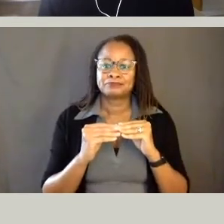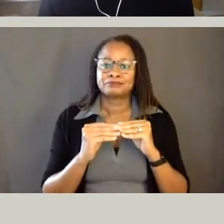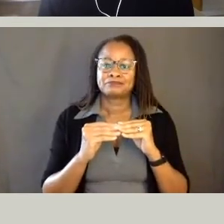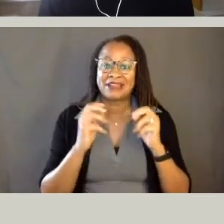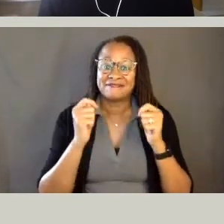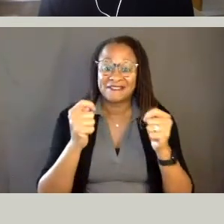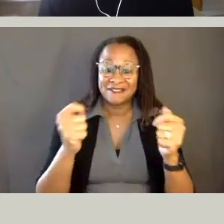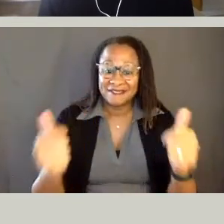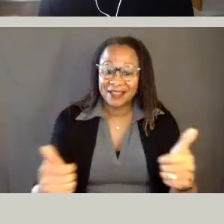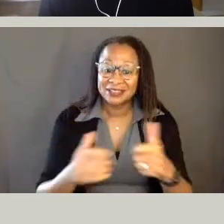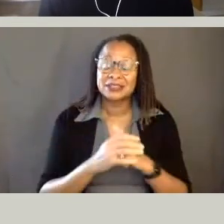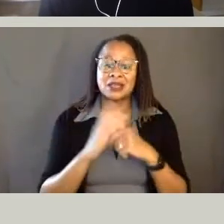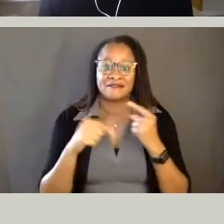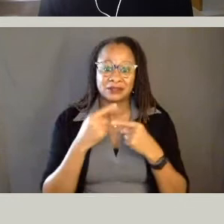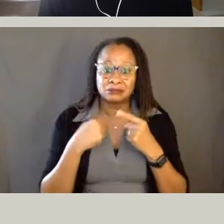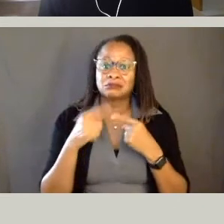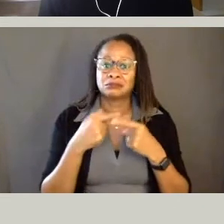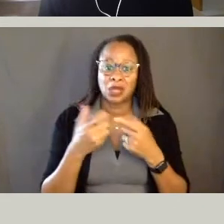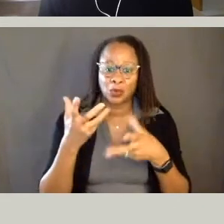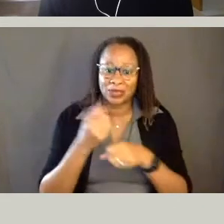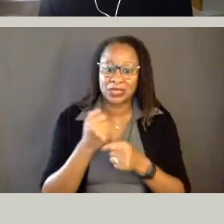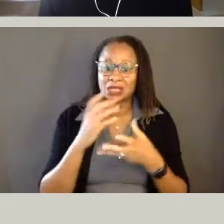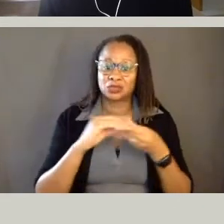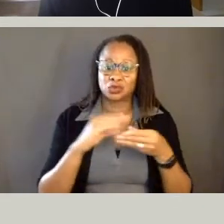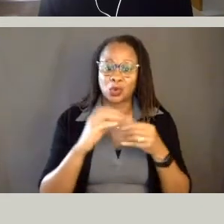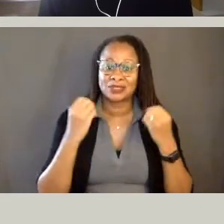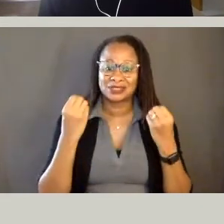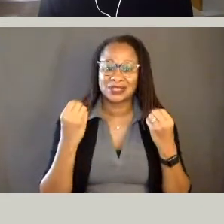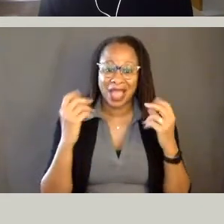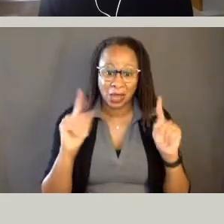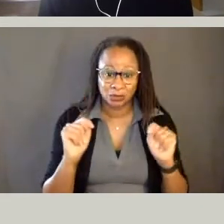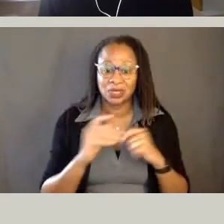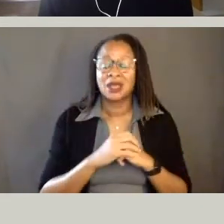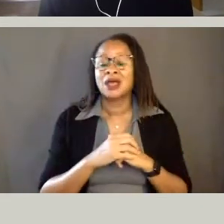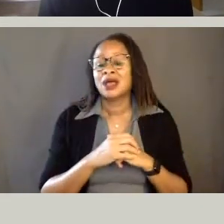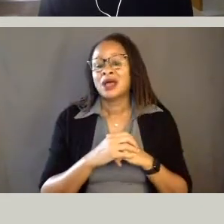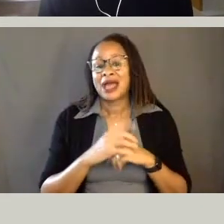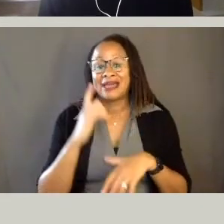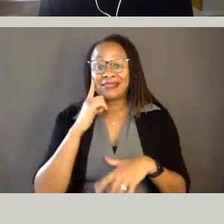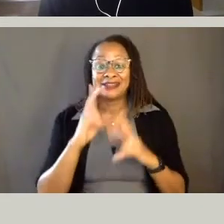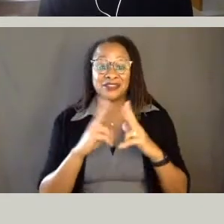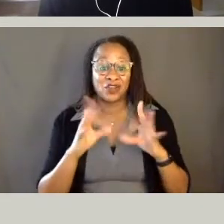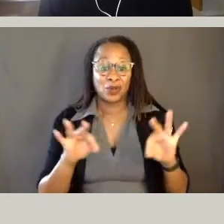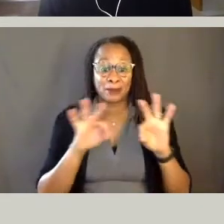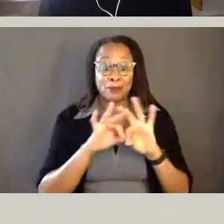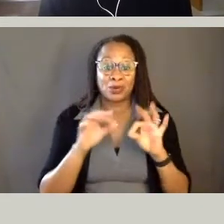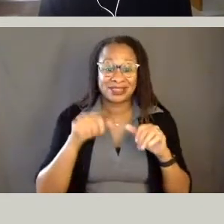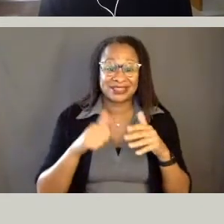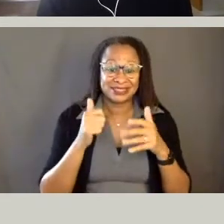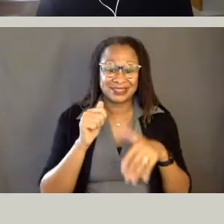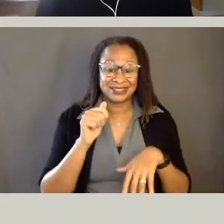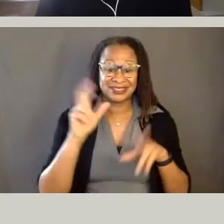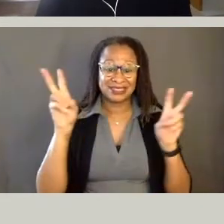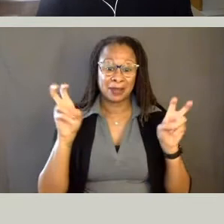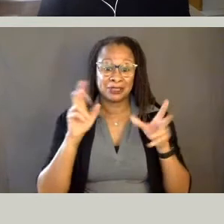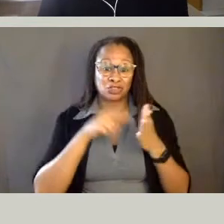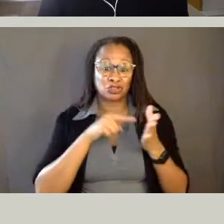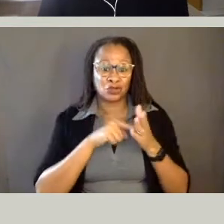The turnaround has to be faster for when we get our stories out. So I wanna just say that, I do think it's super important. This topic right here deserves its own like two hours,